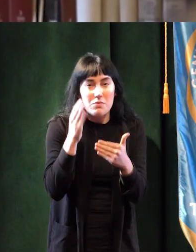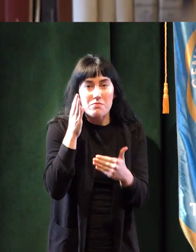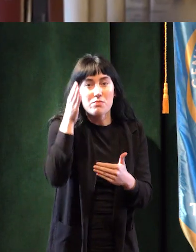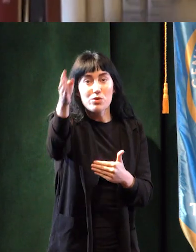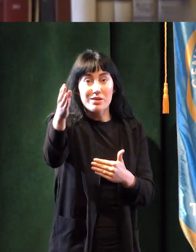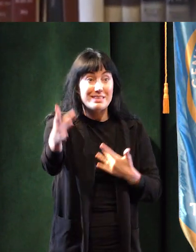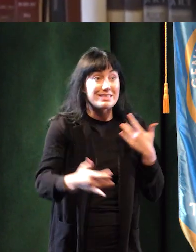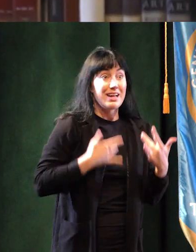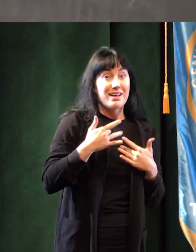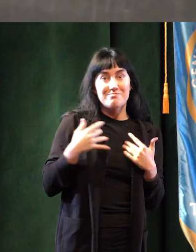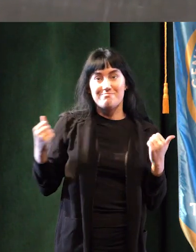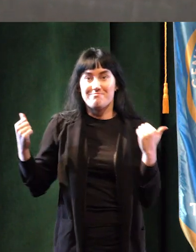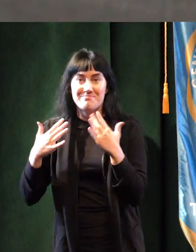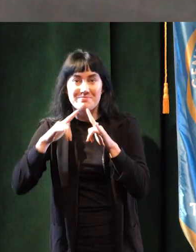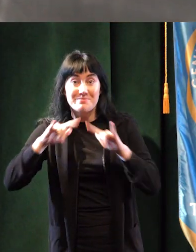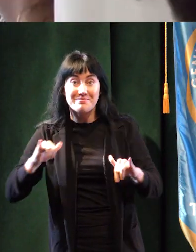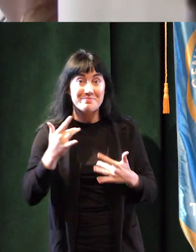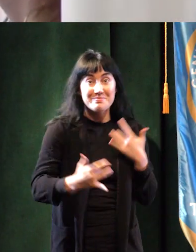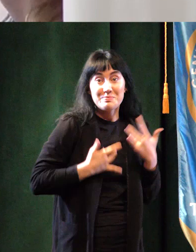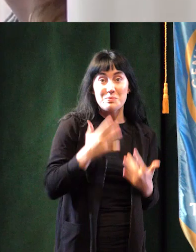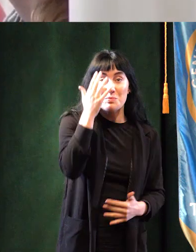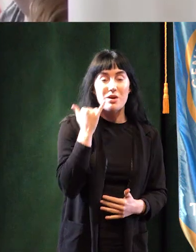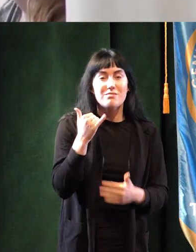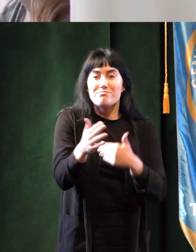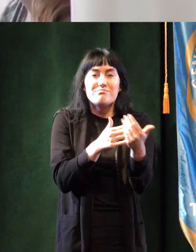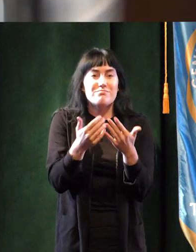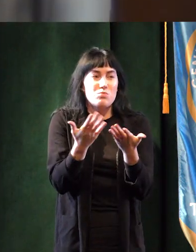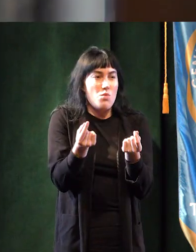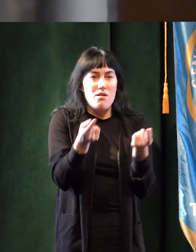exhilarating and scary exhilarating because no matter what is happening in